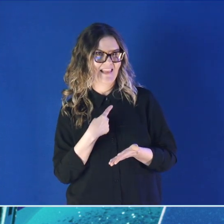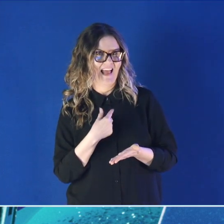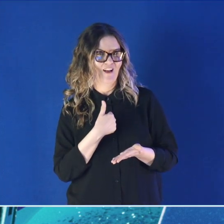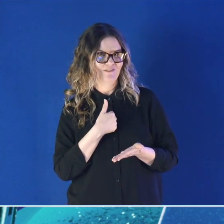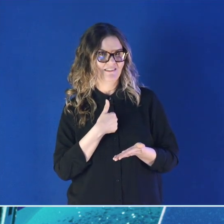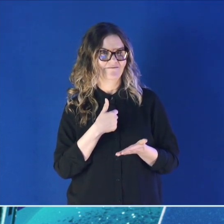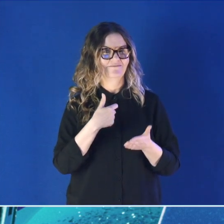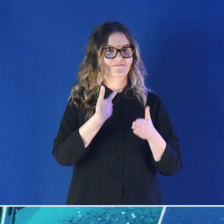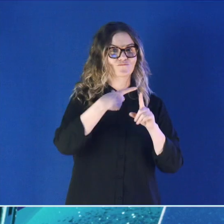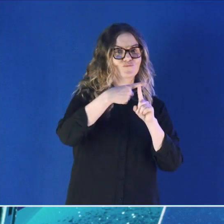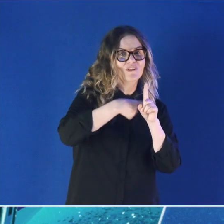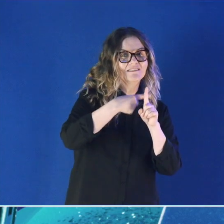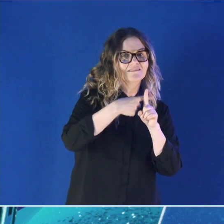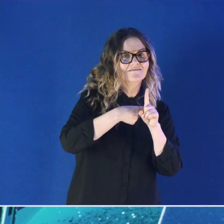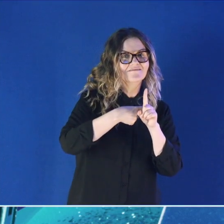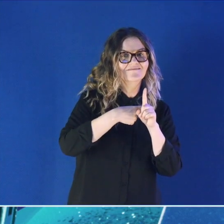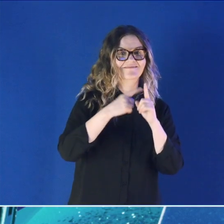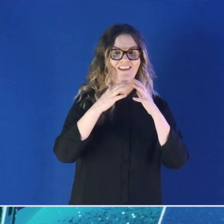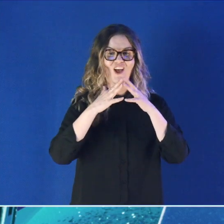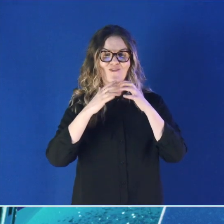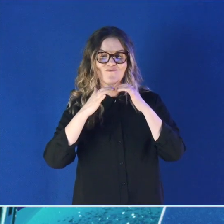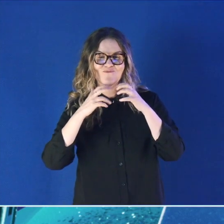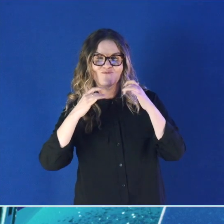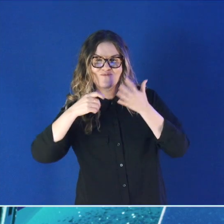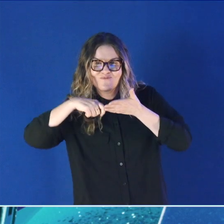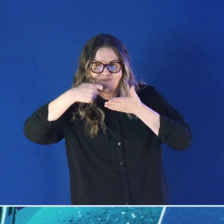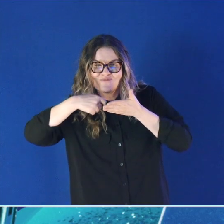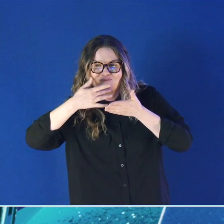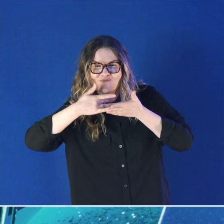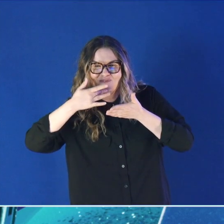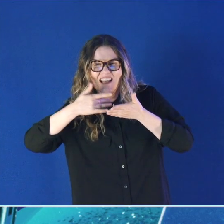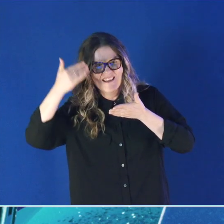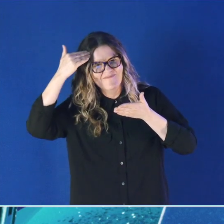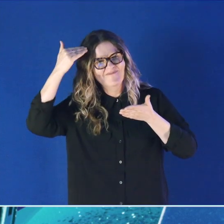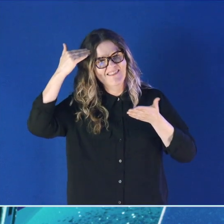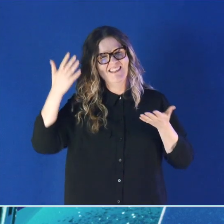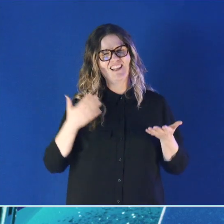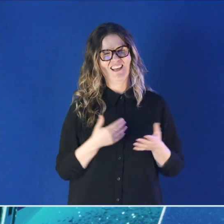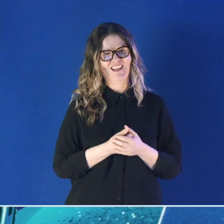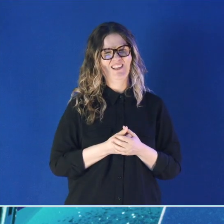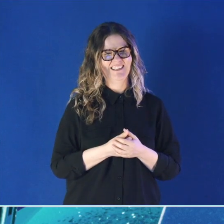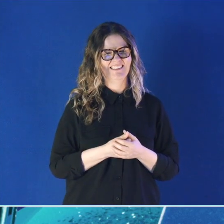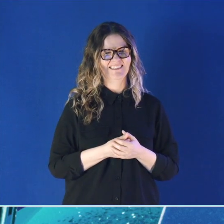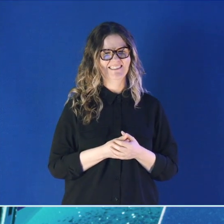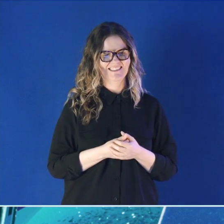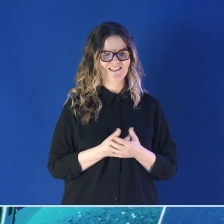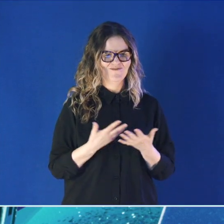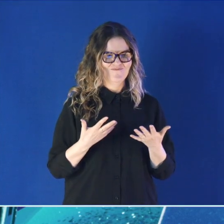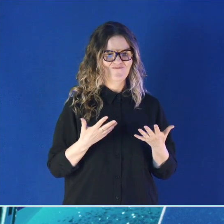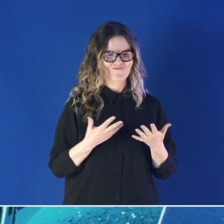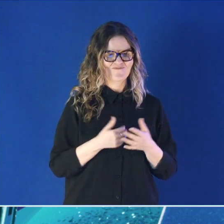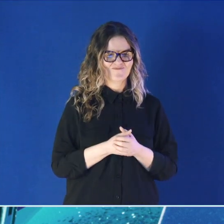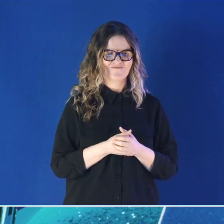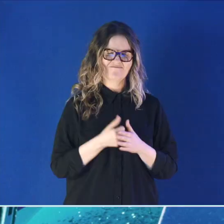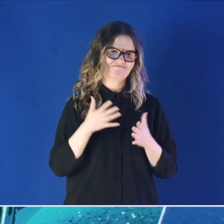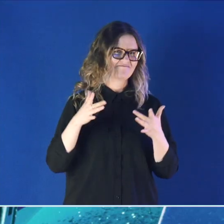Rent and ramen. On point. On point. The exclamation point that you put on the fan experience